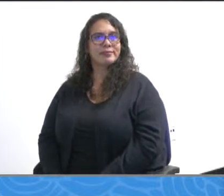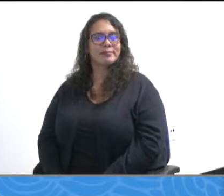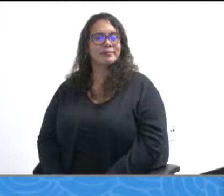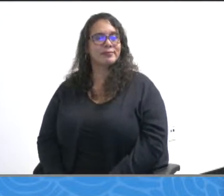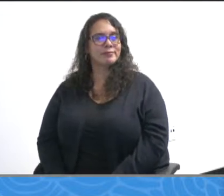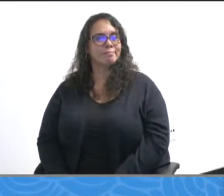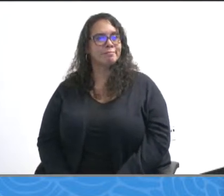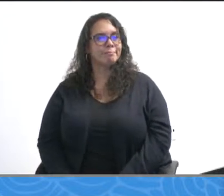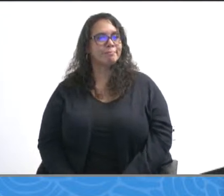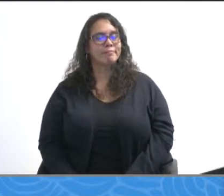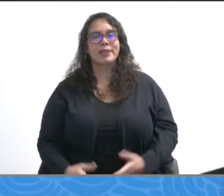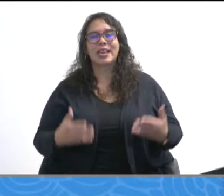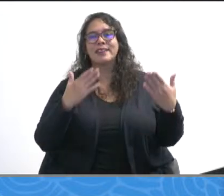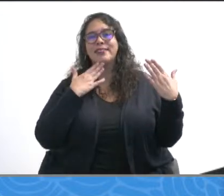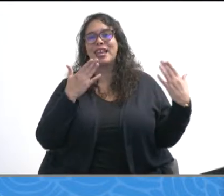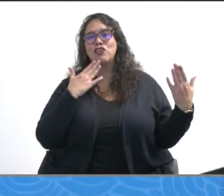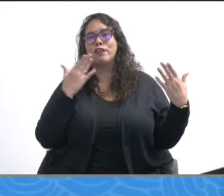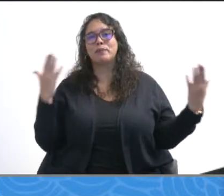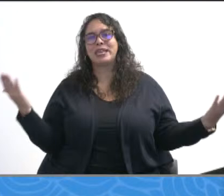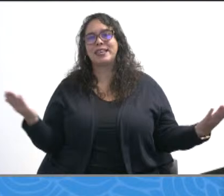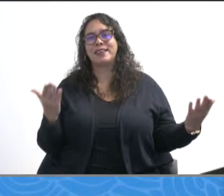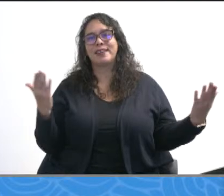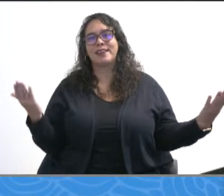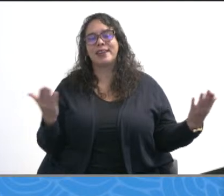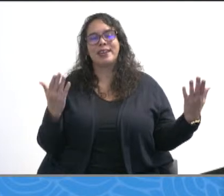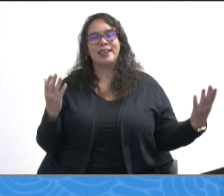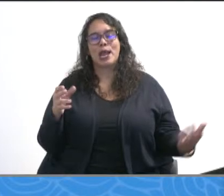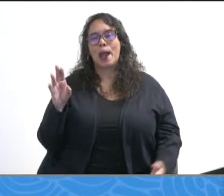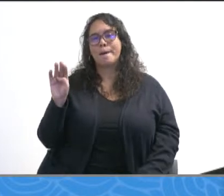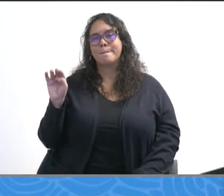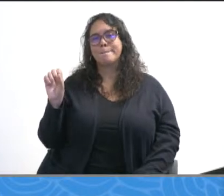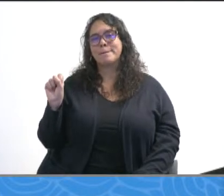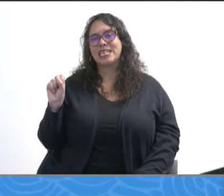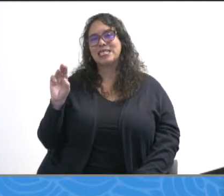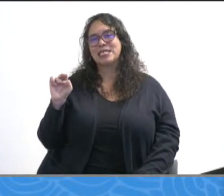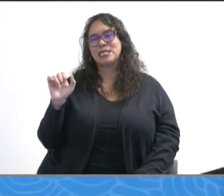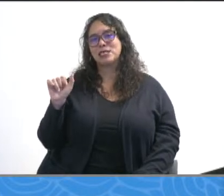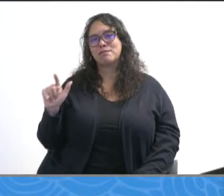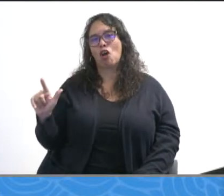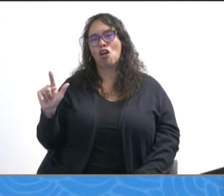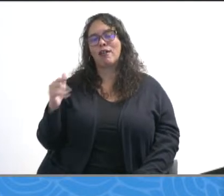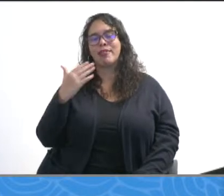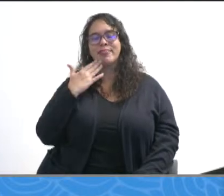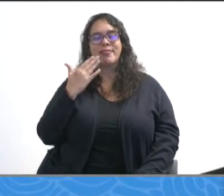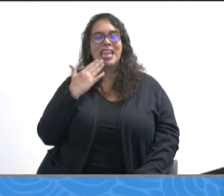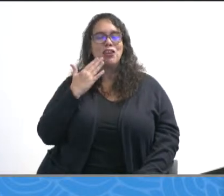I see, "Thank you for being here, Ms. Small." "Thank you for being here."